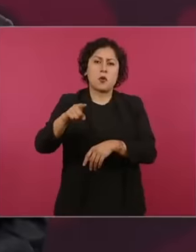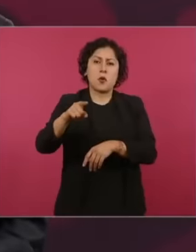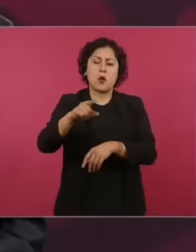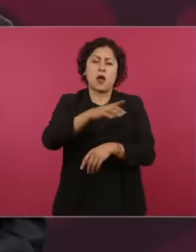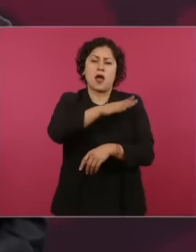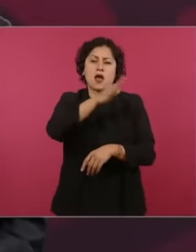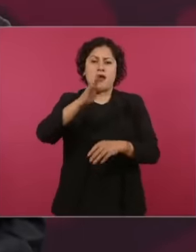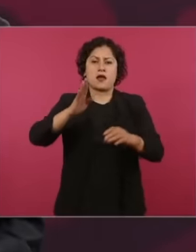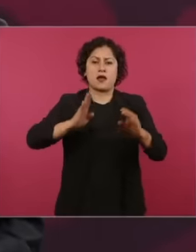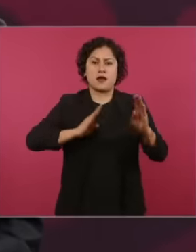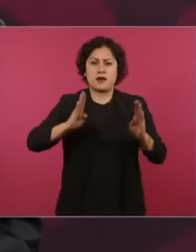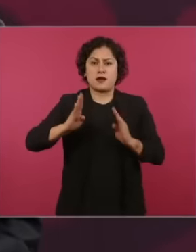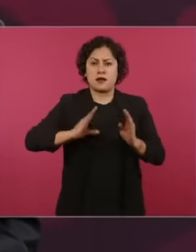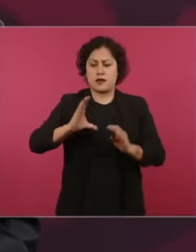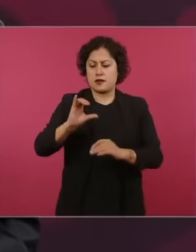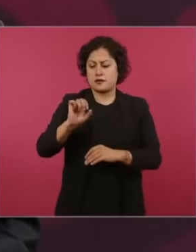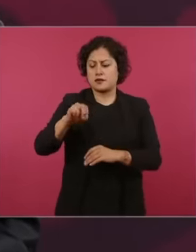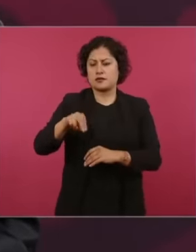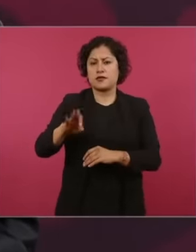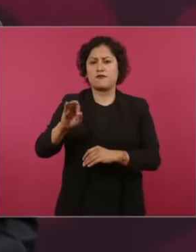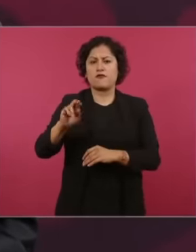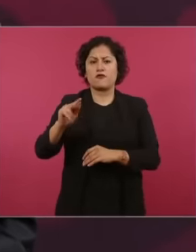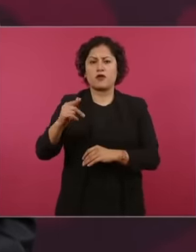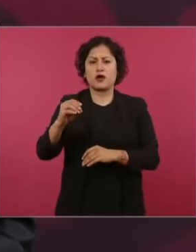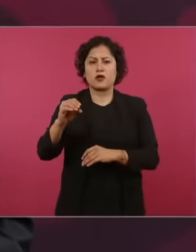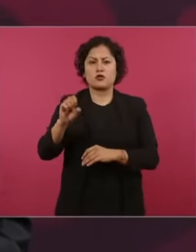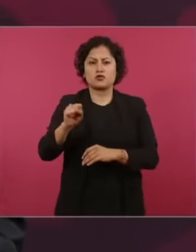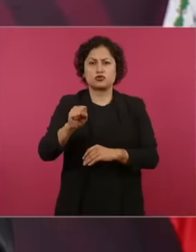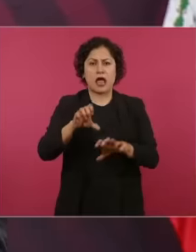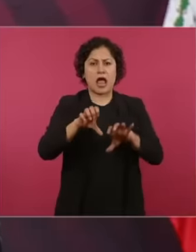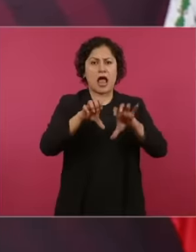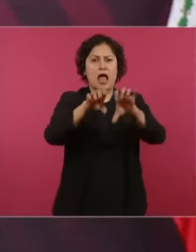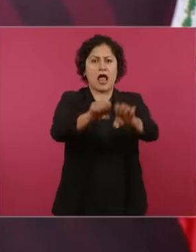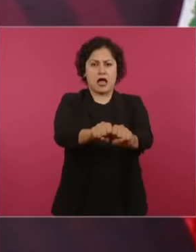President Trump didn't find out, the